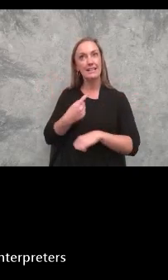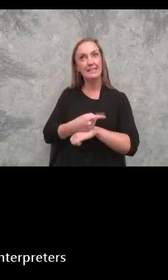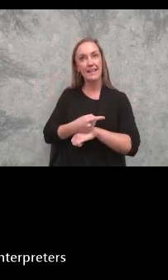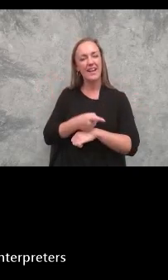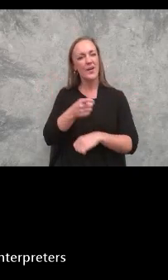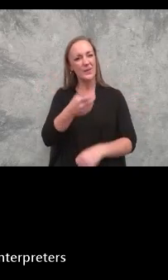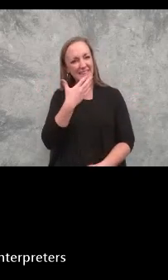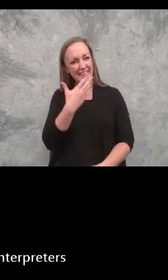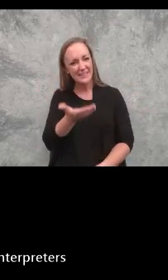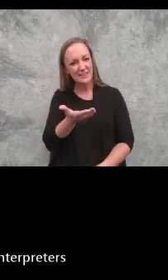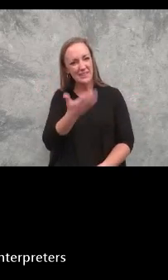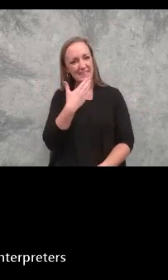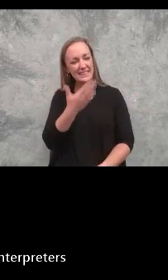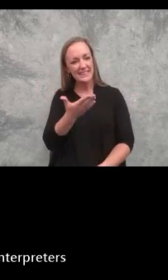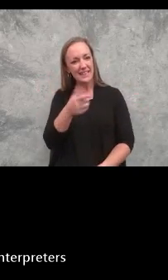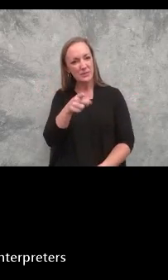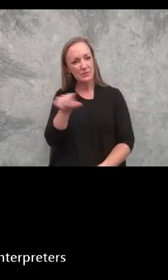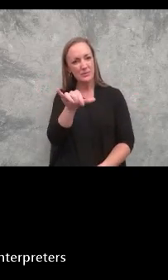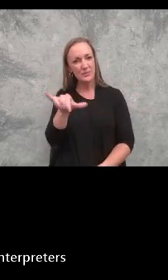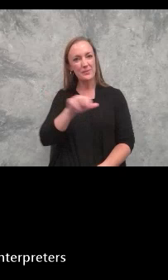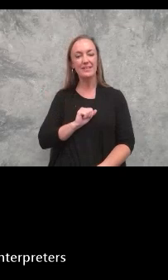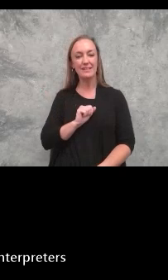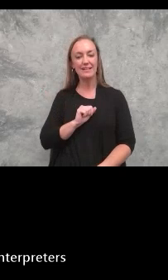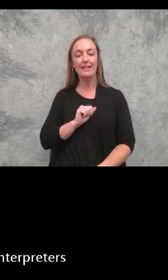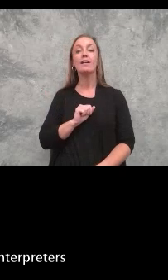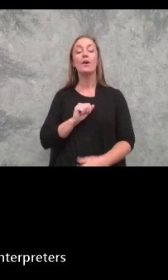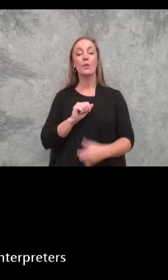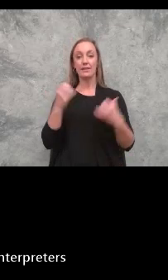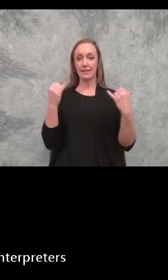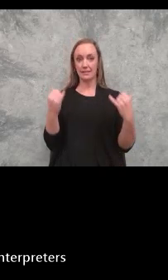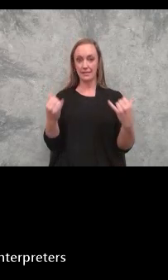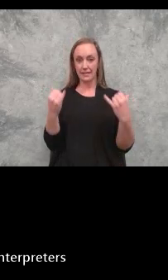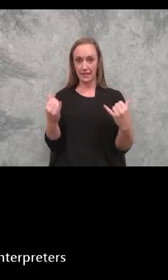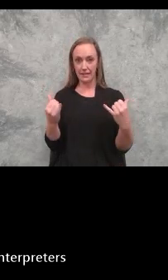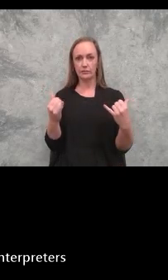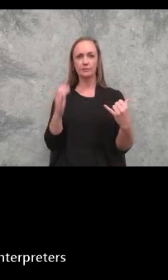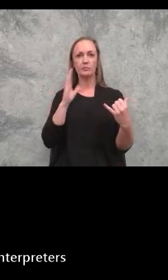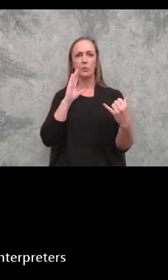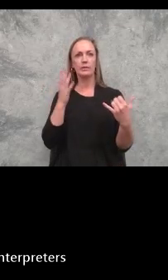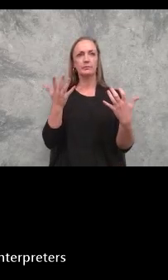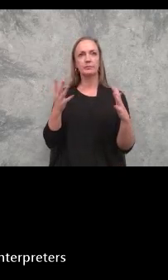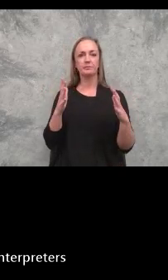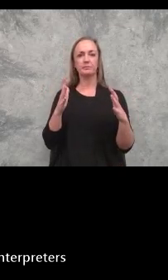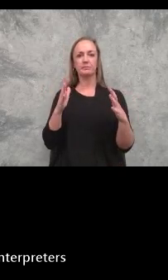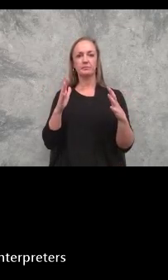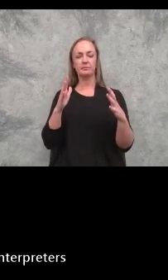“Oh, thank you, thank you and to you too. So today we're going to kind of wrap up the first